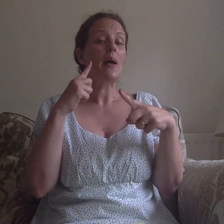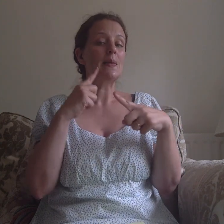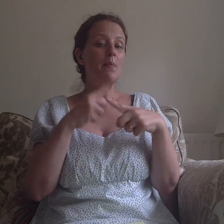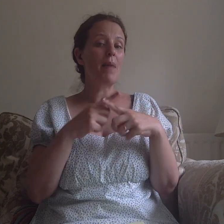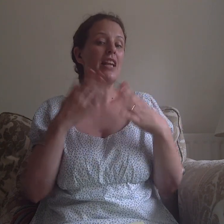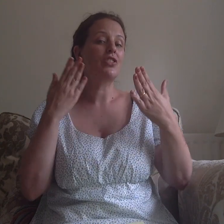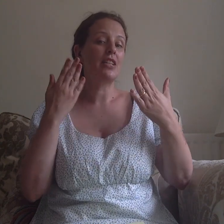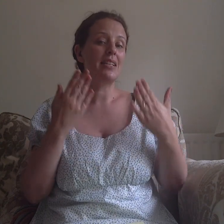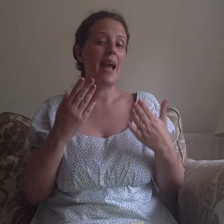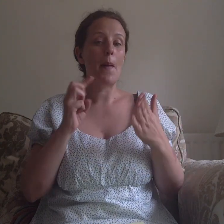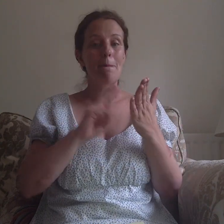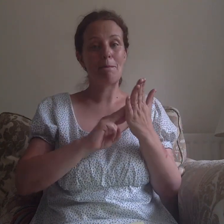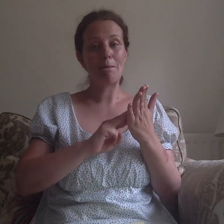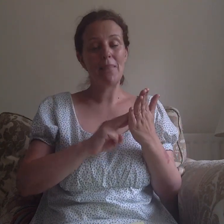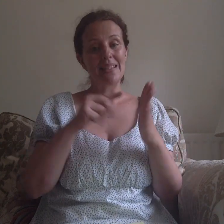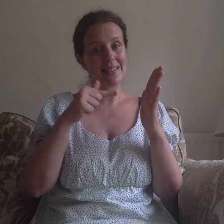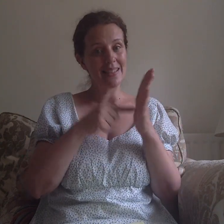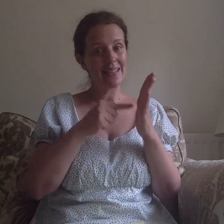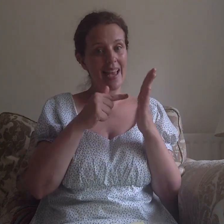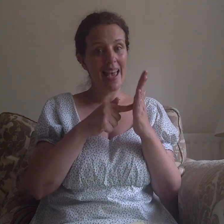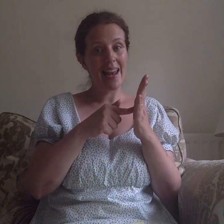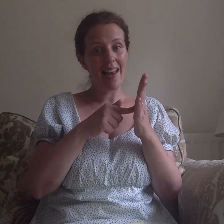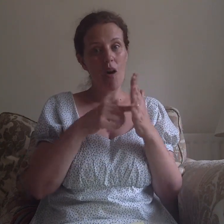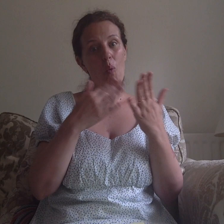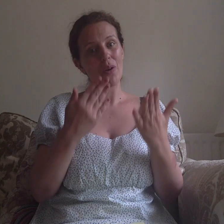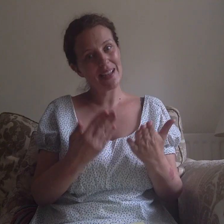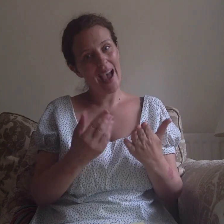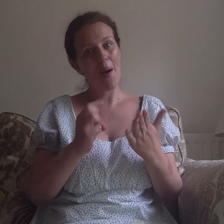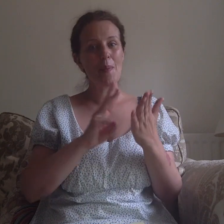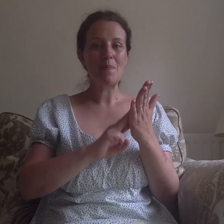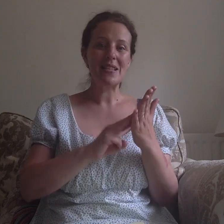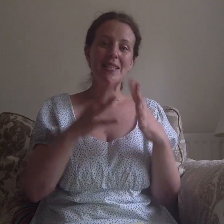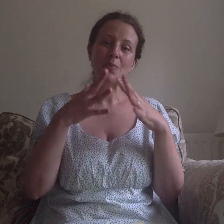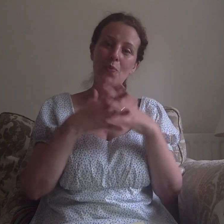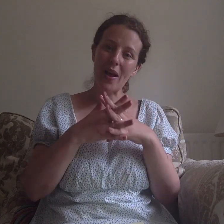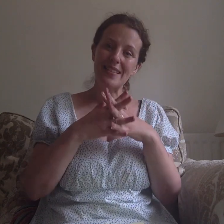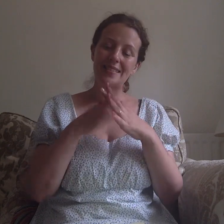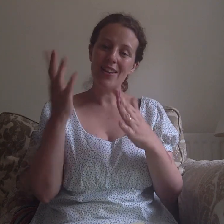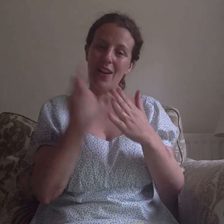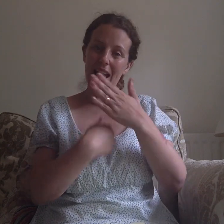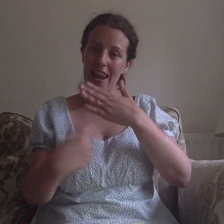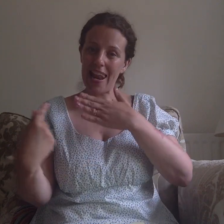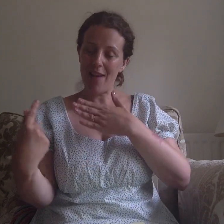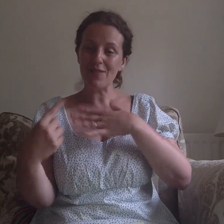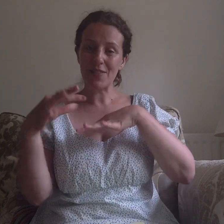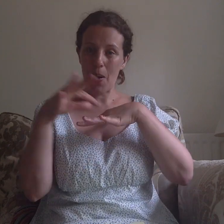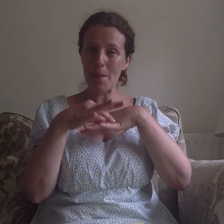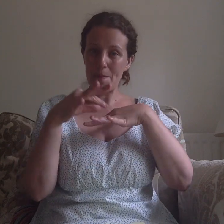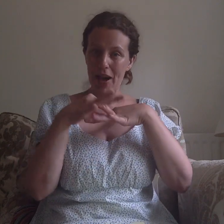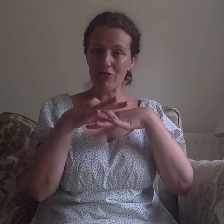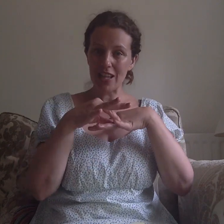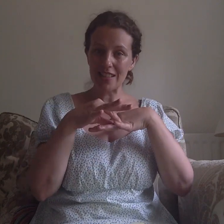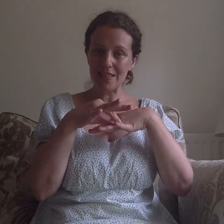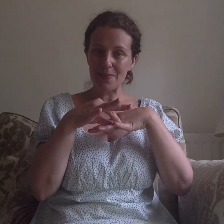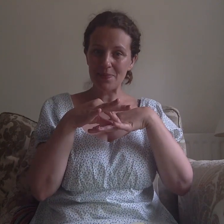Especially know Miss Taylor had married Mr Weston.